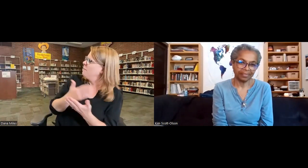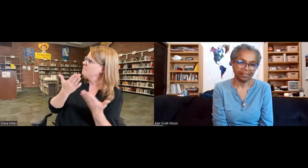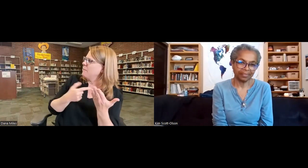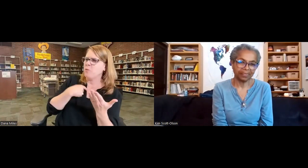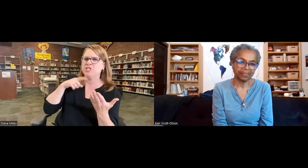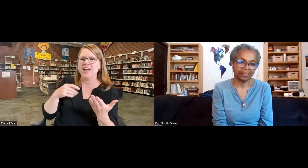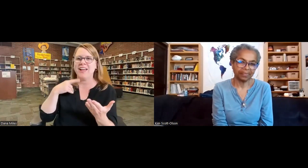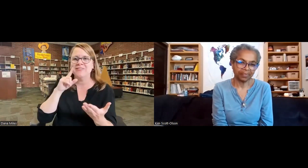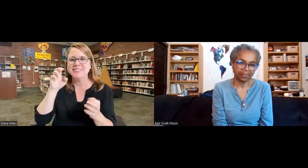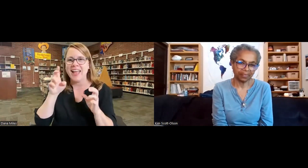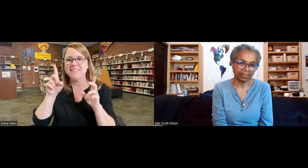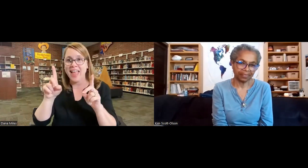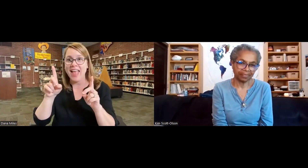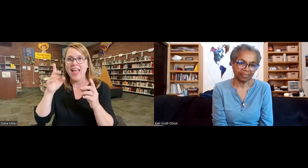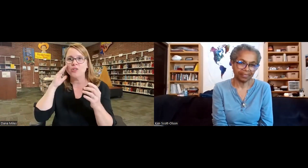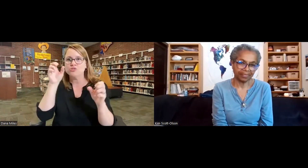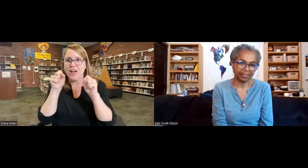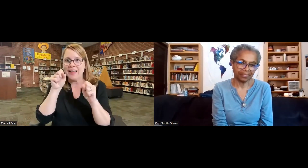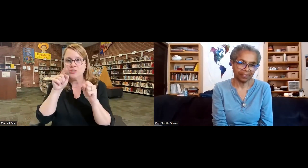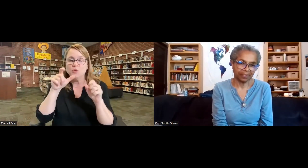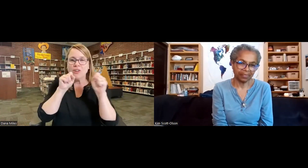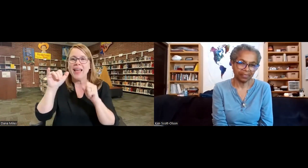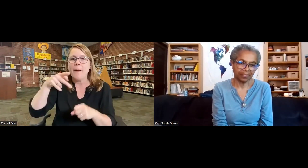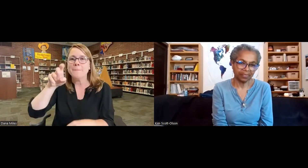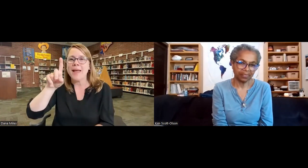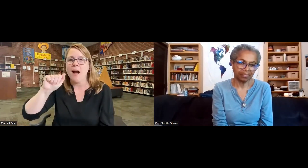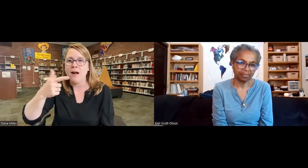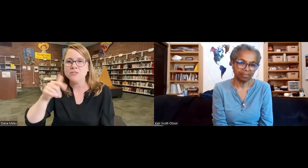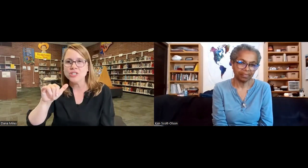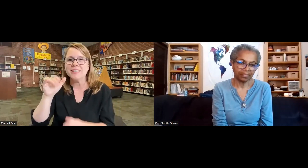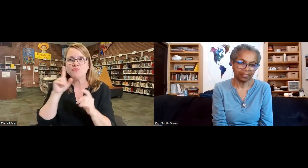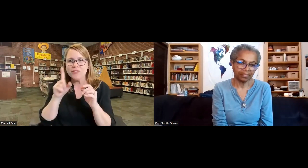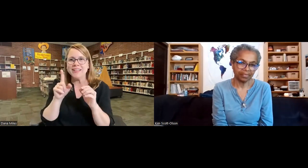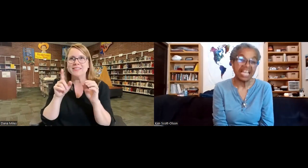It made me realize that maybe we should spotlight our Deaf ed strategies like pedagogy